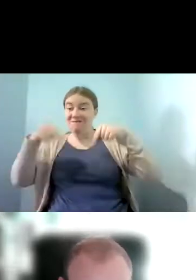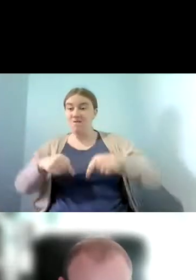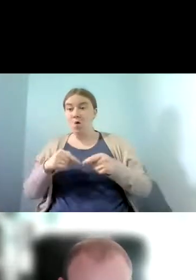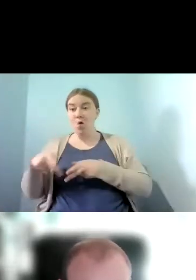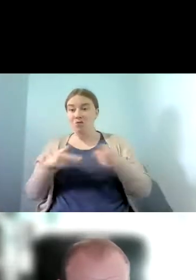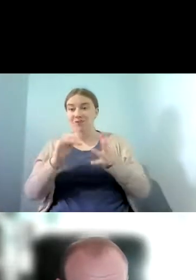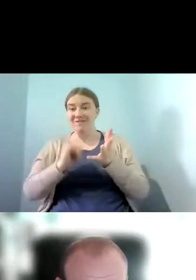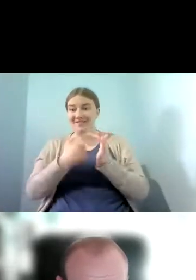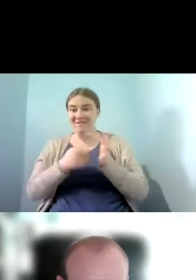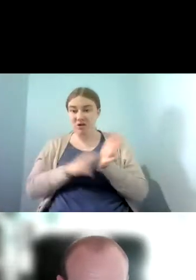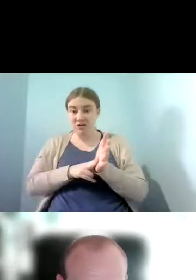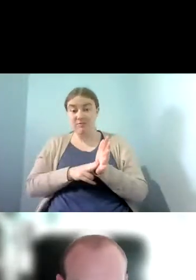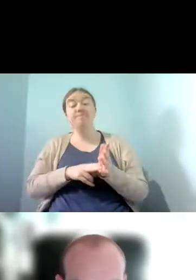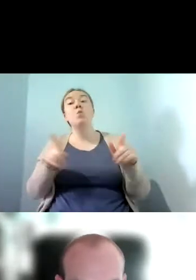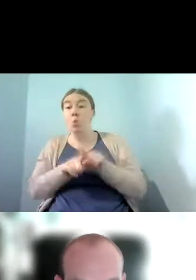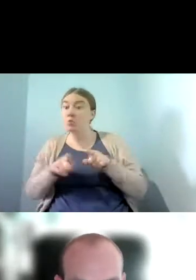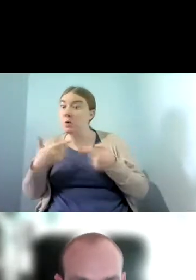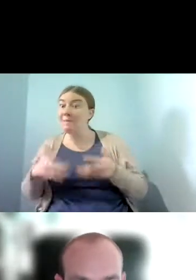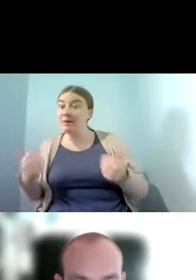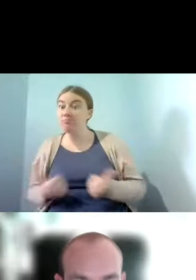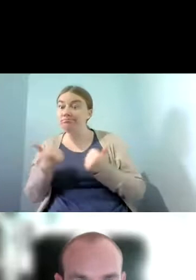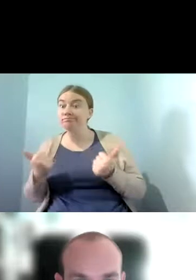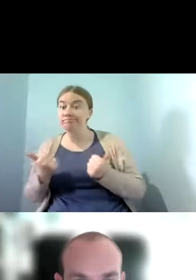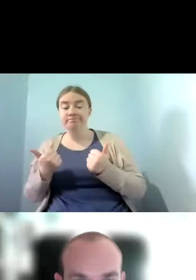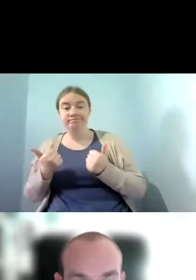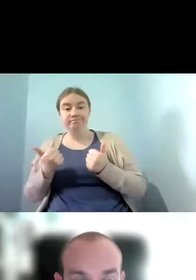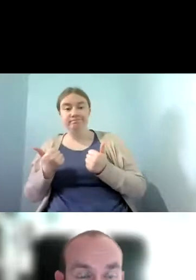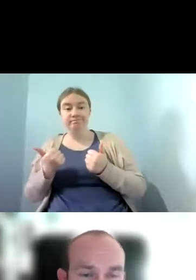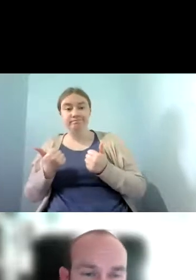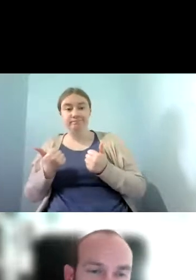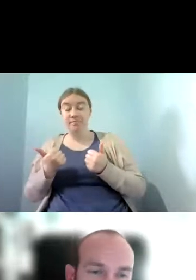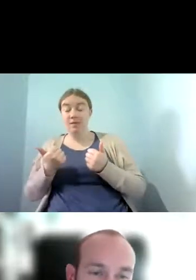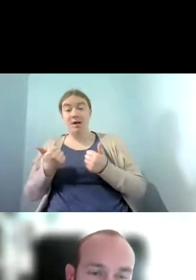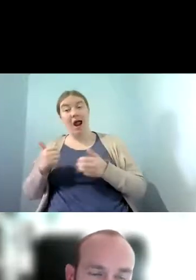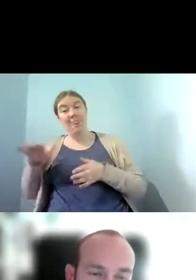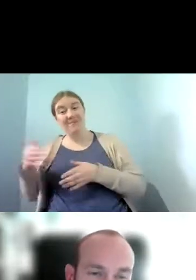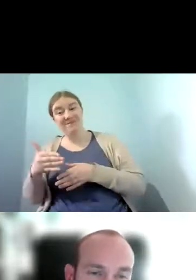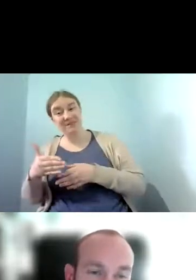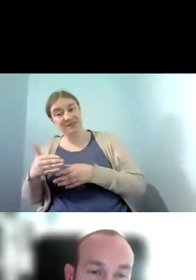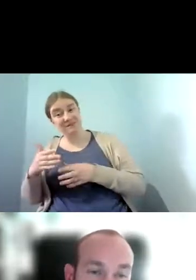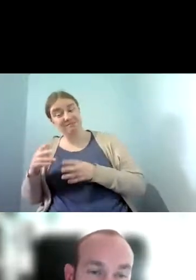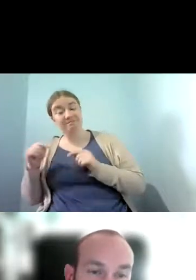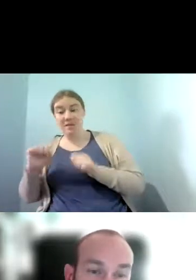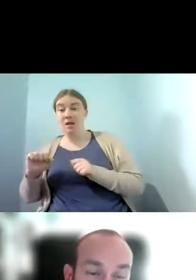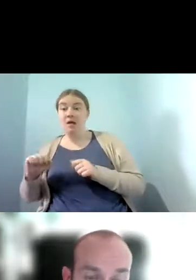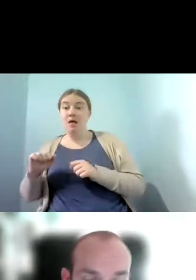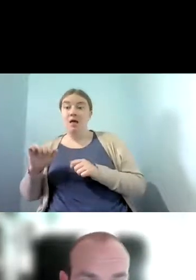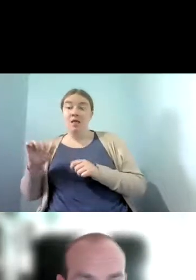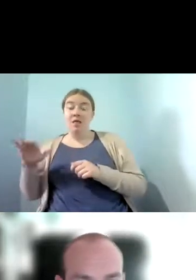and we've also completed um from a from a fisher's perspective the fish pass at at lincomb which